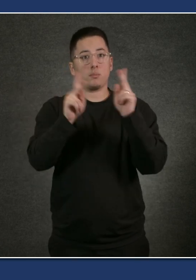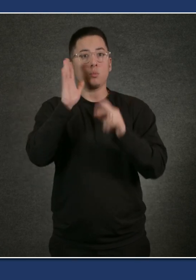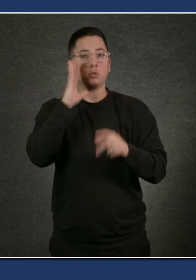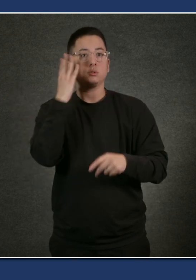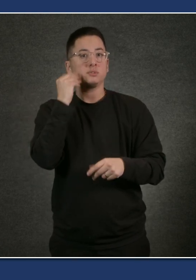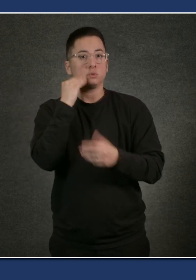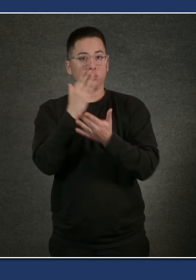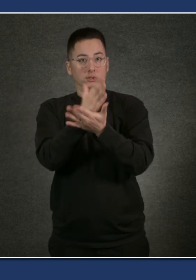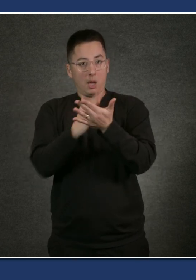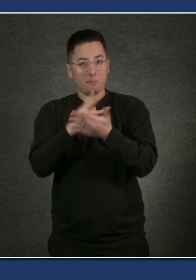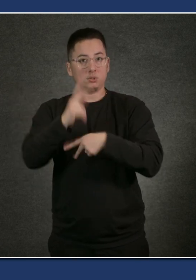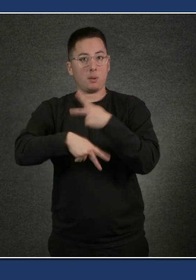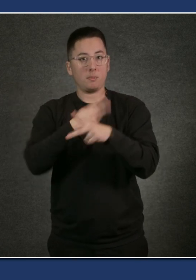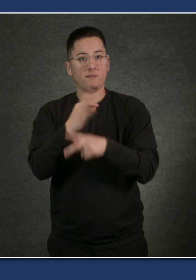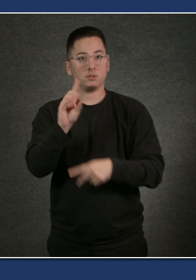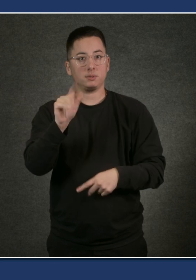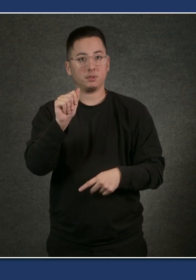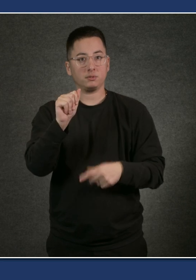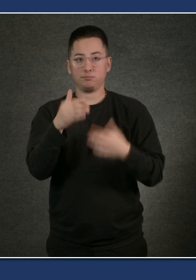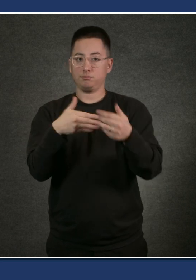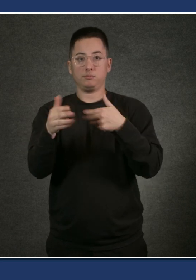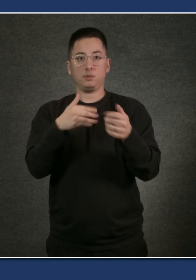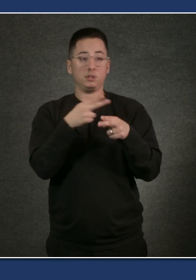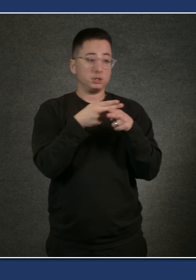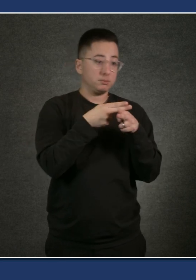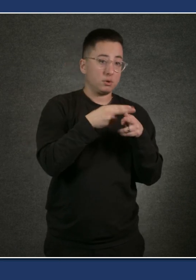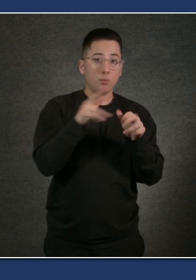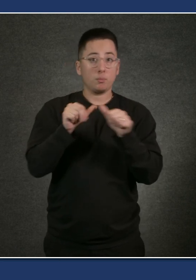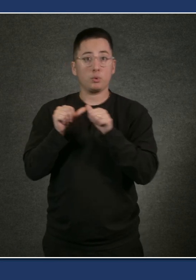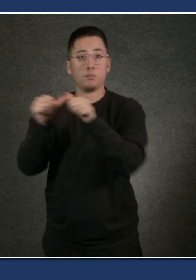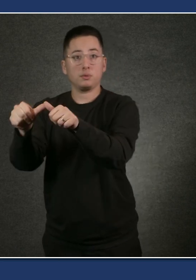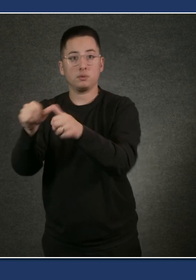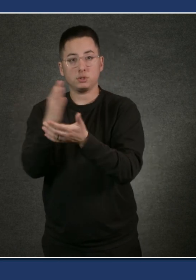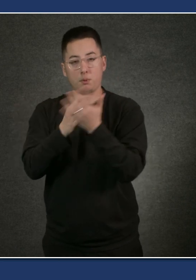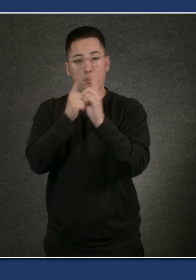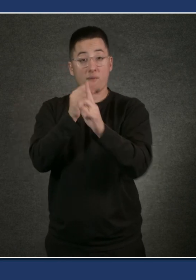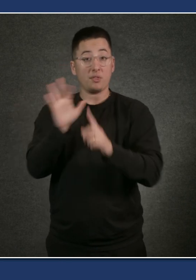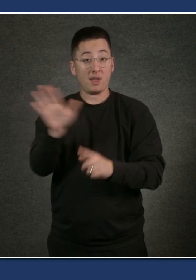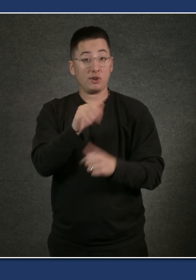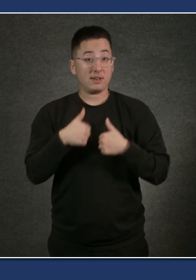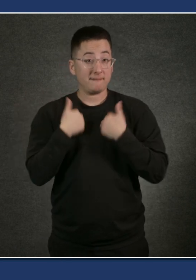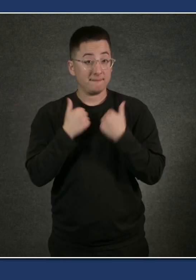but at what point do we decide to abandon humanity and our values?